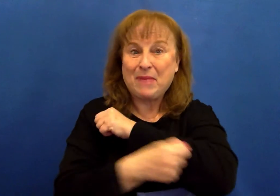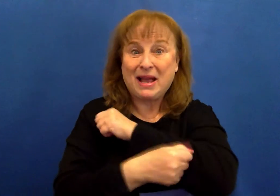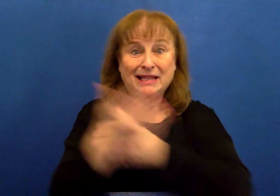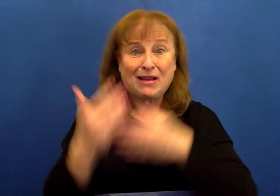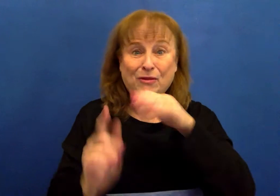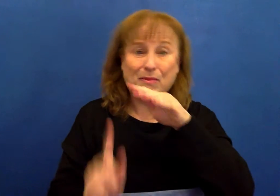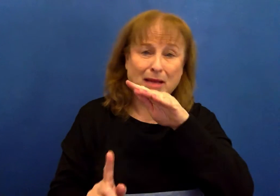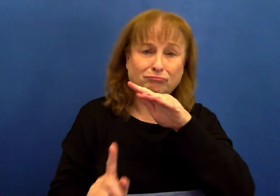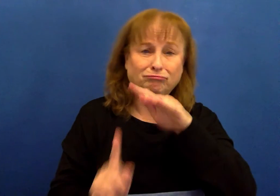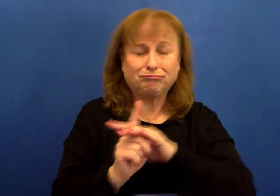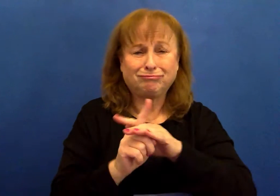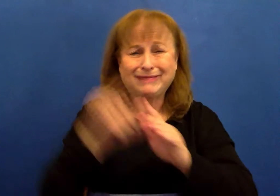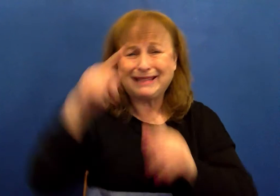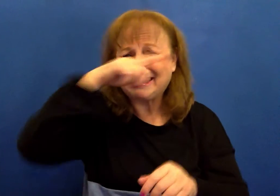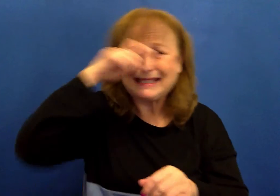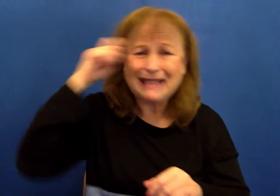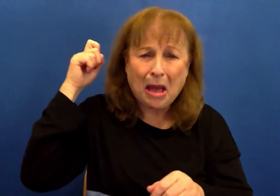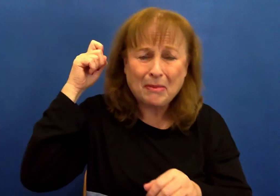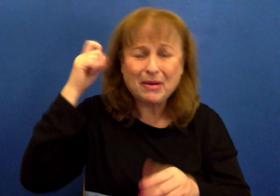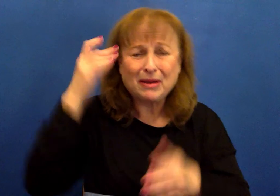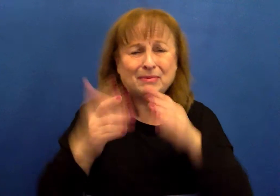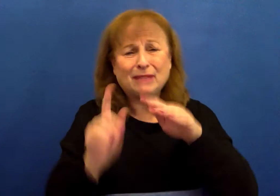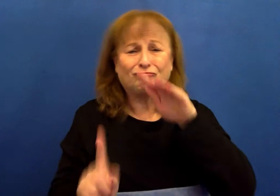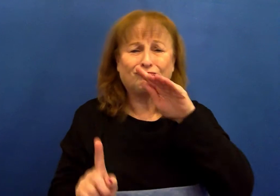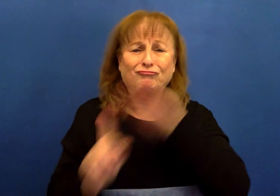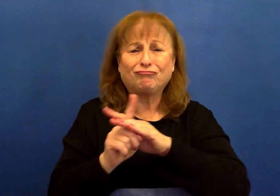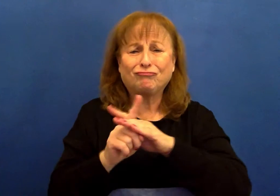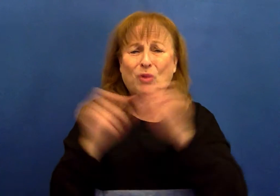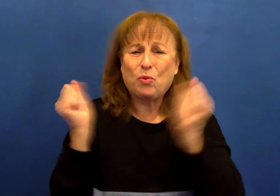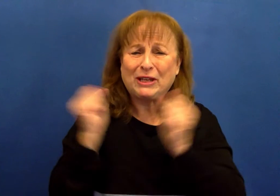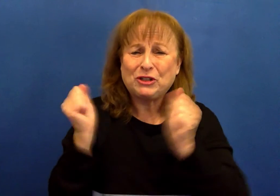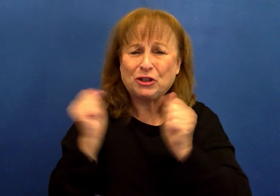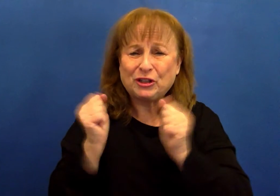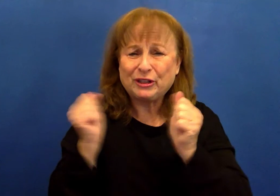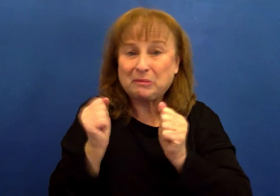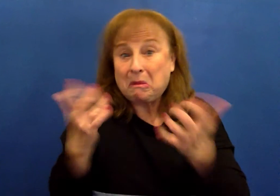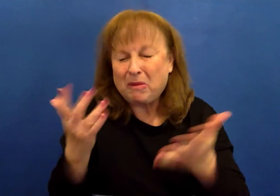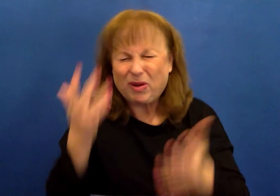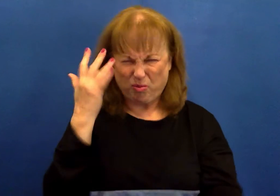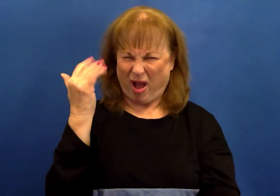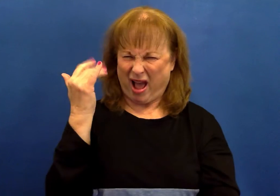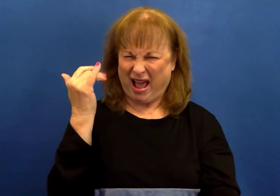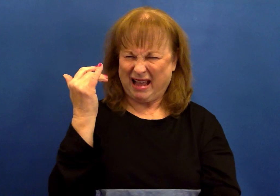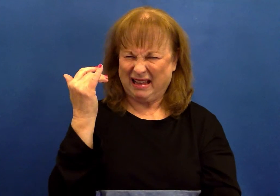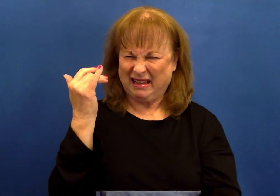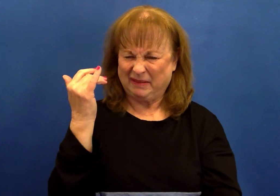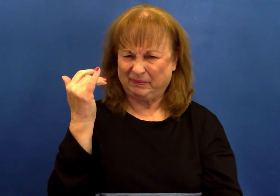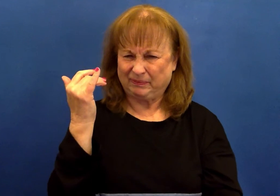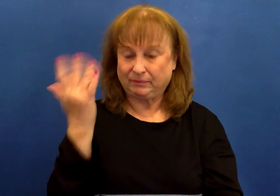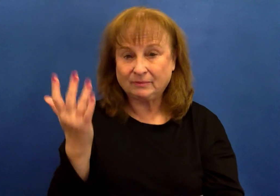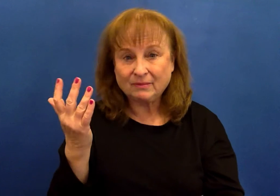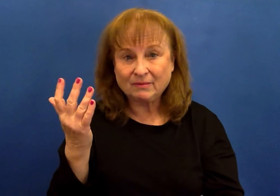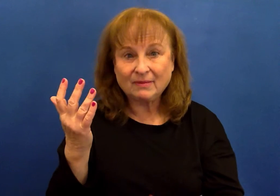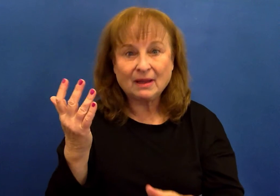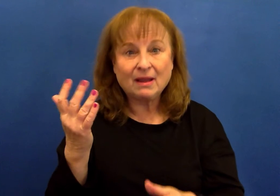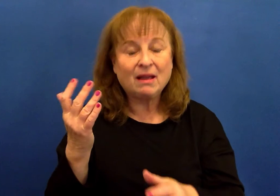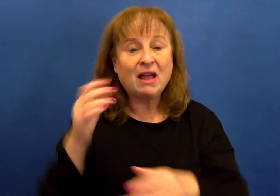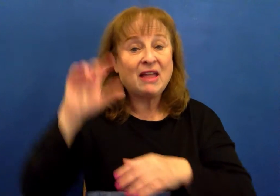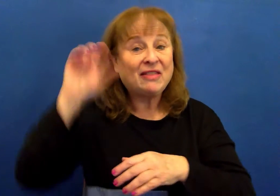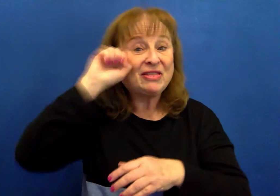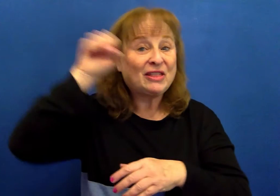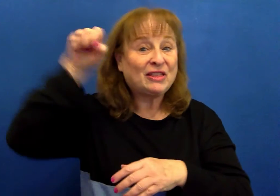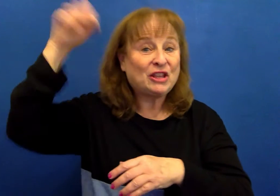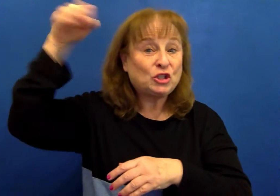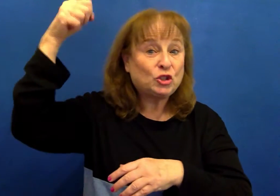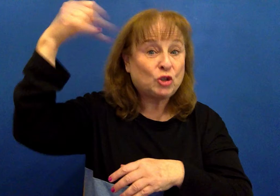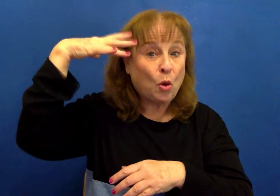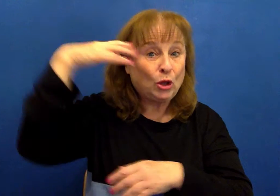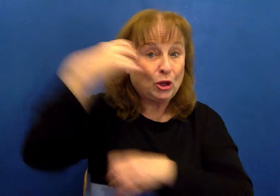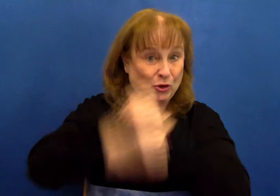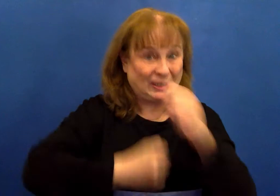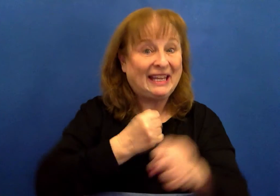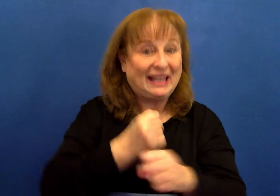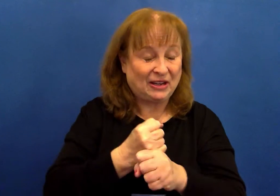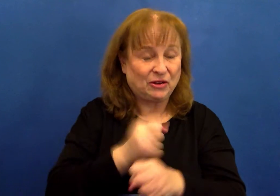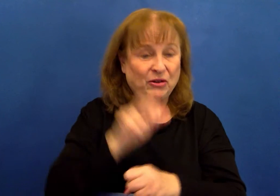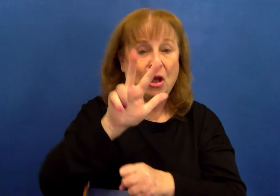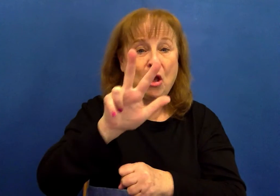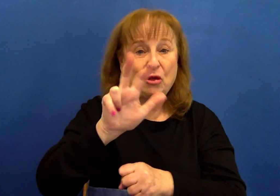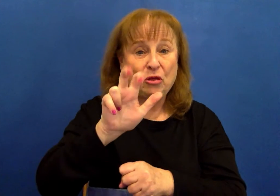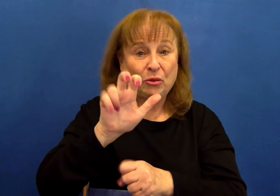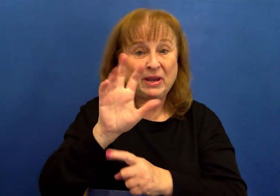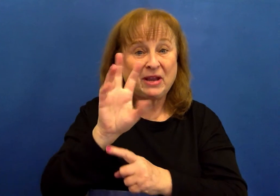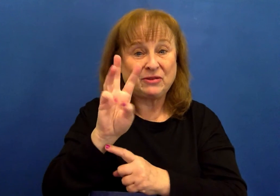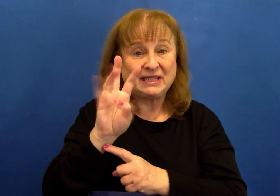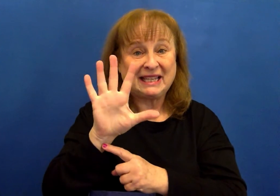fall in summer and sometimes in winter. Why? A solar year is really 365 days